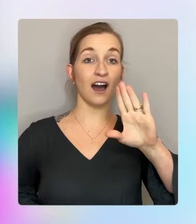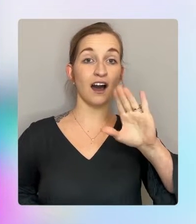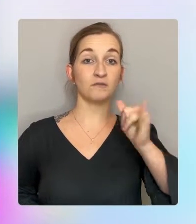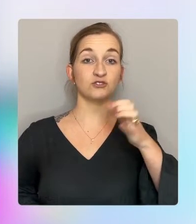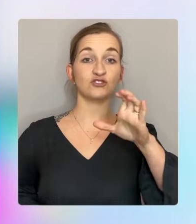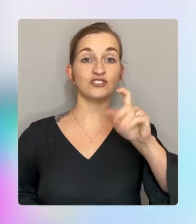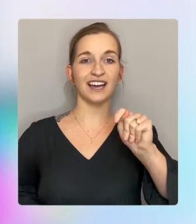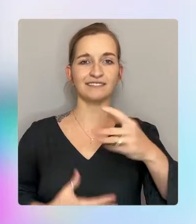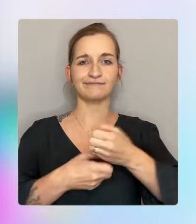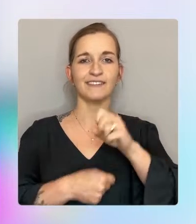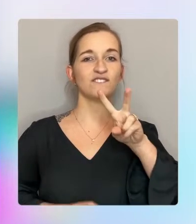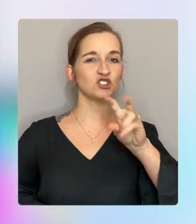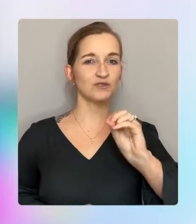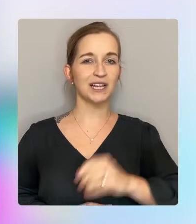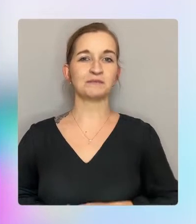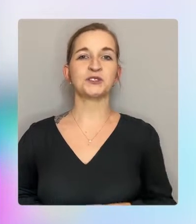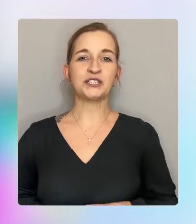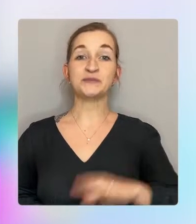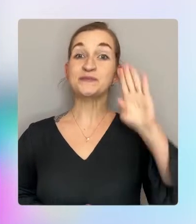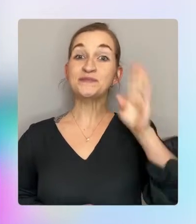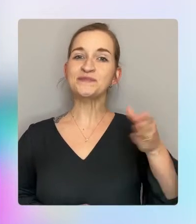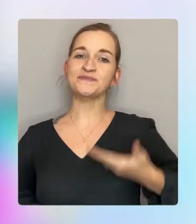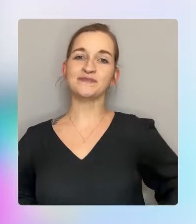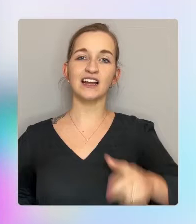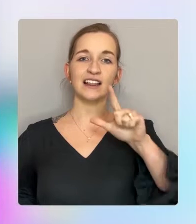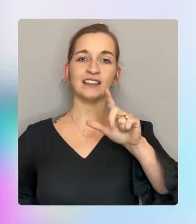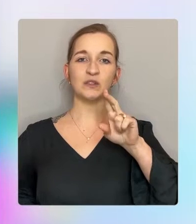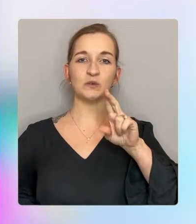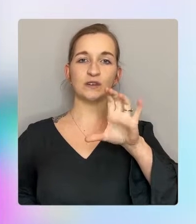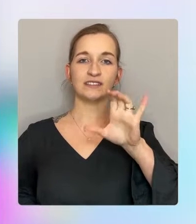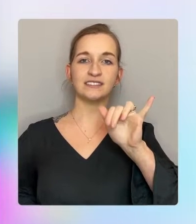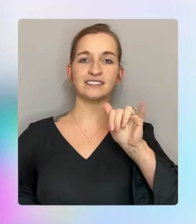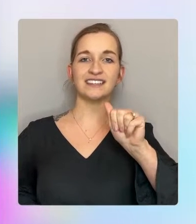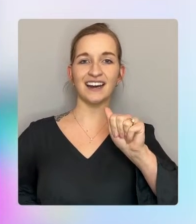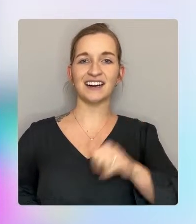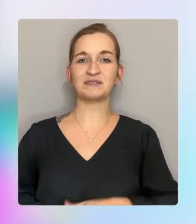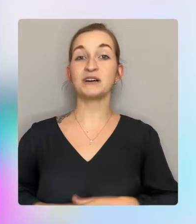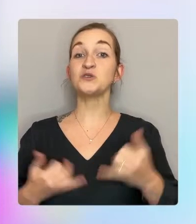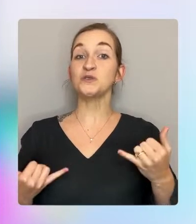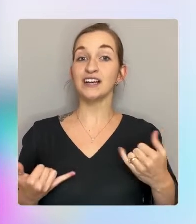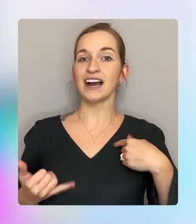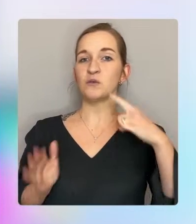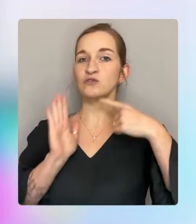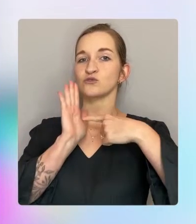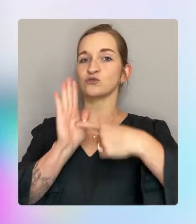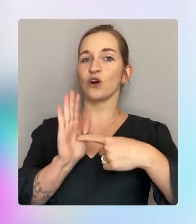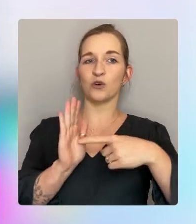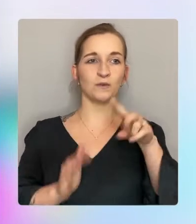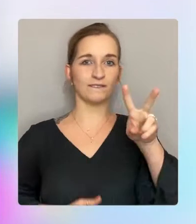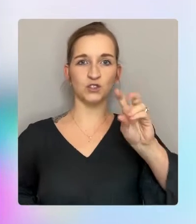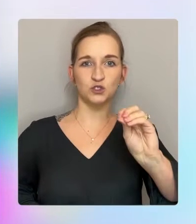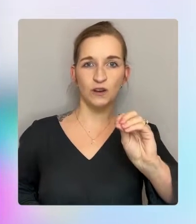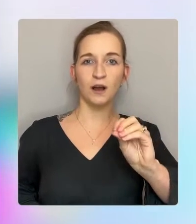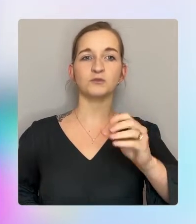Hi. I'm Lucia Tahan, and today I'm going to be showing you these new virtual objects, how they work,